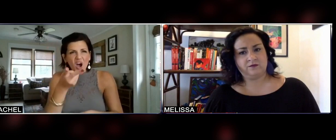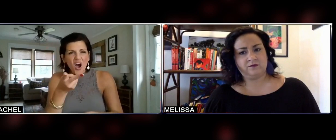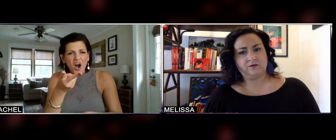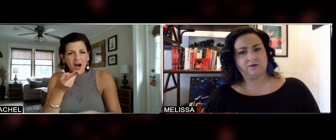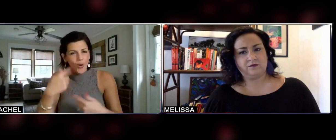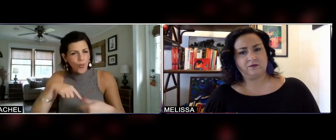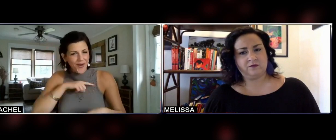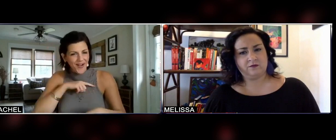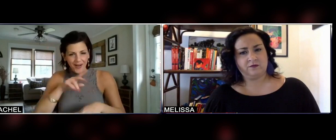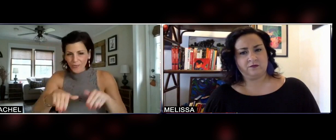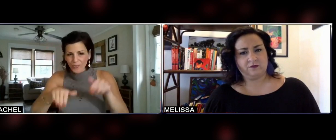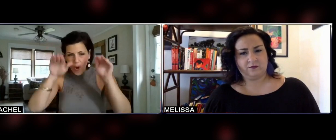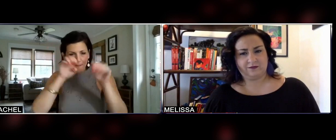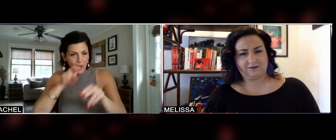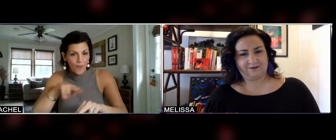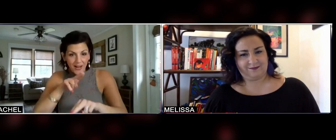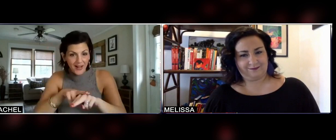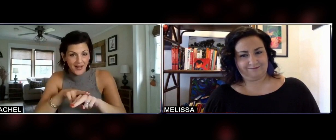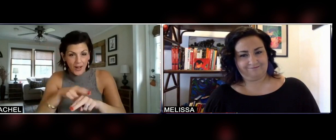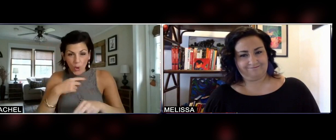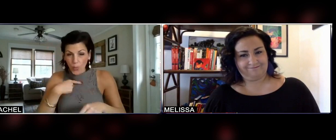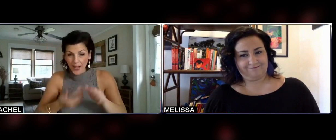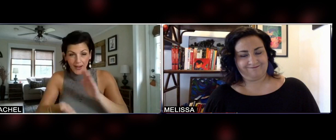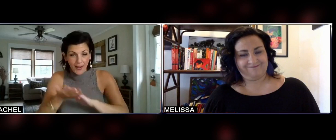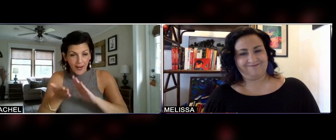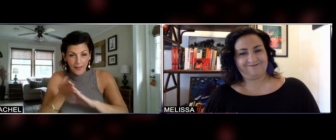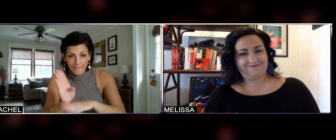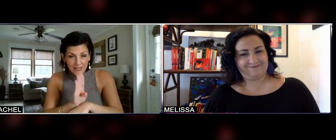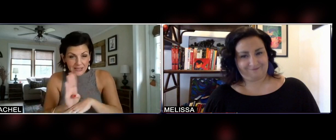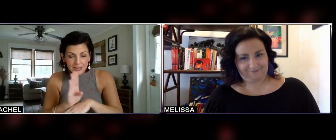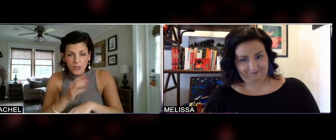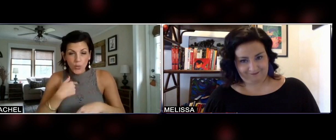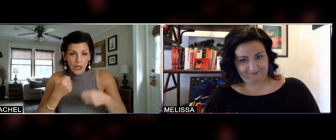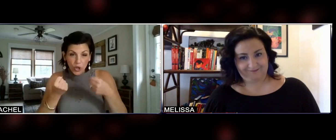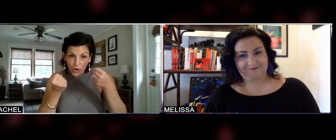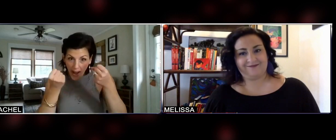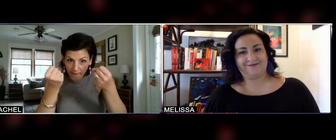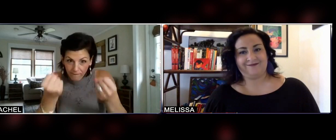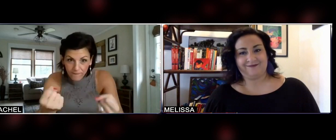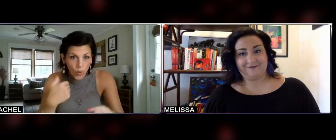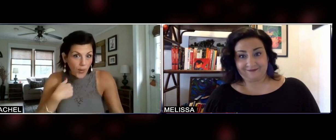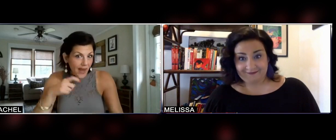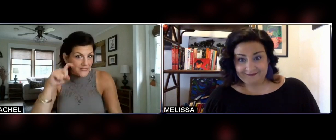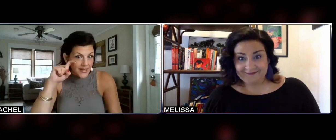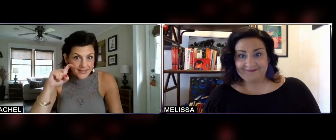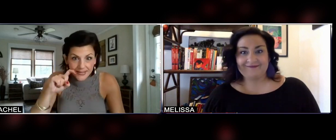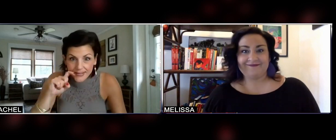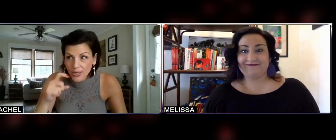We own businesses, we drive ... we have sex!